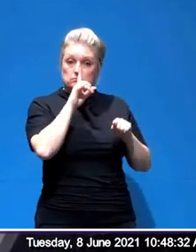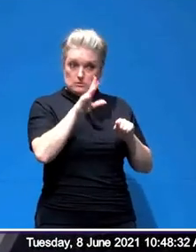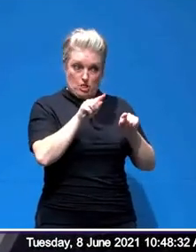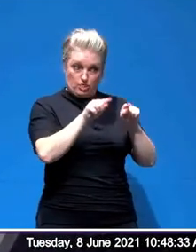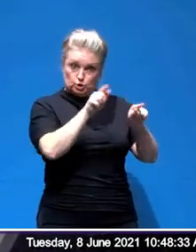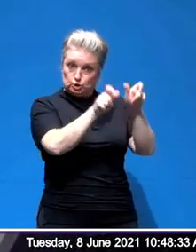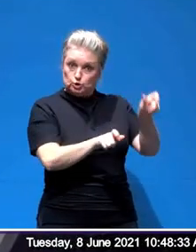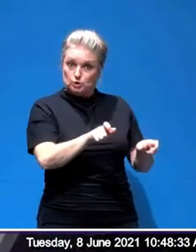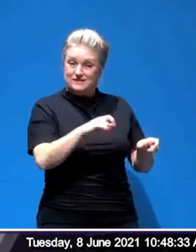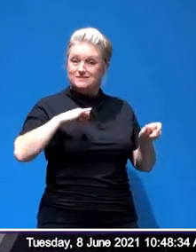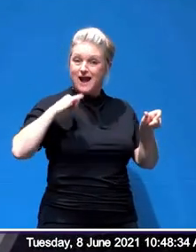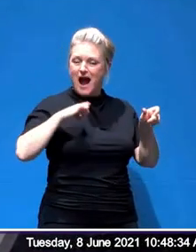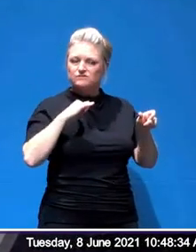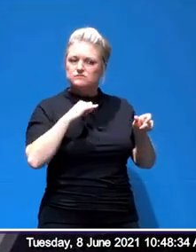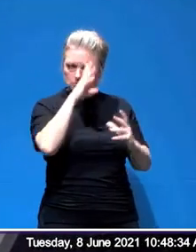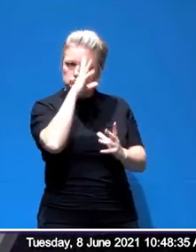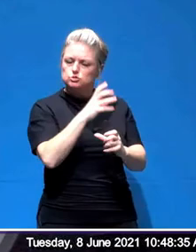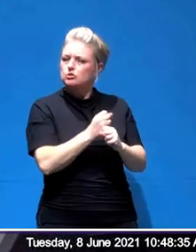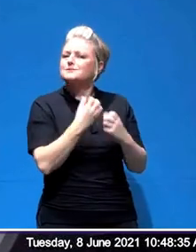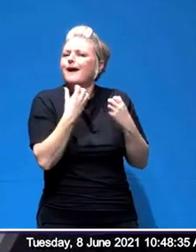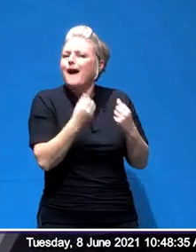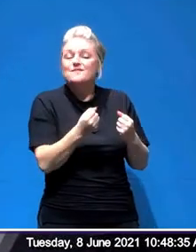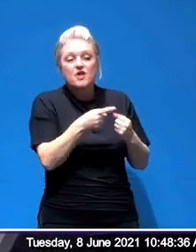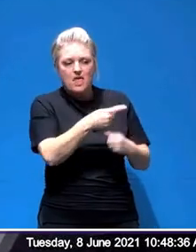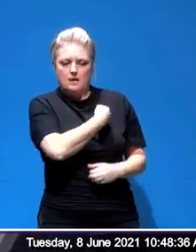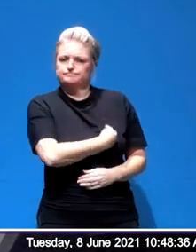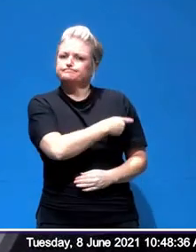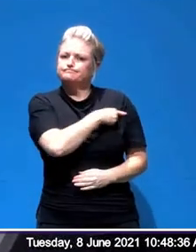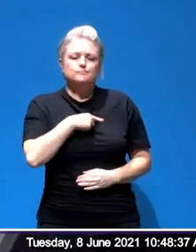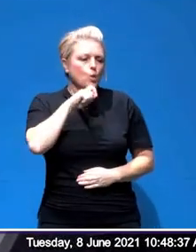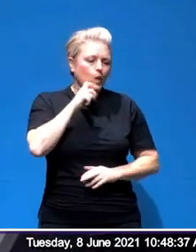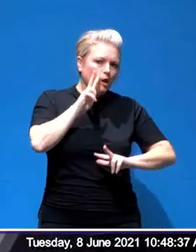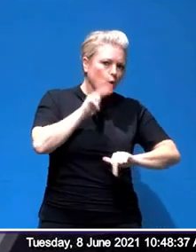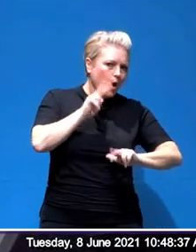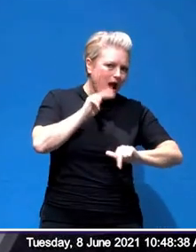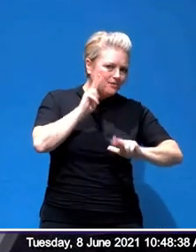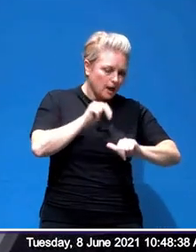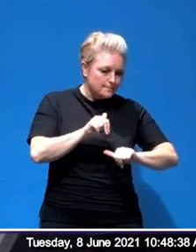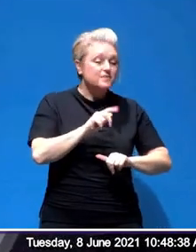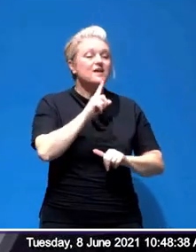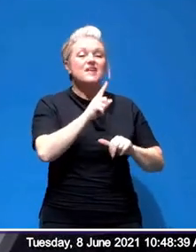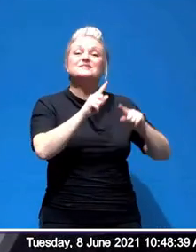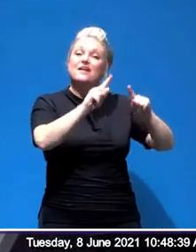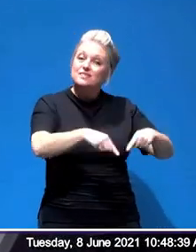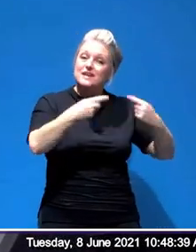They assured me they would watch Daniel well. They said they would take him to Club Cool, a dance and music event that was